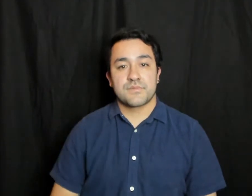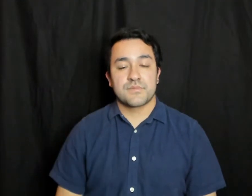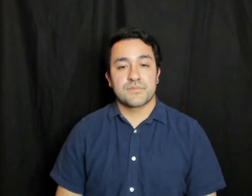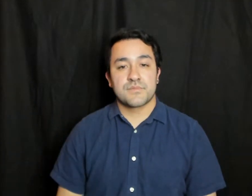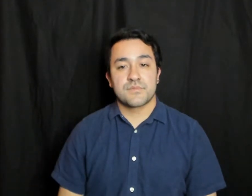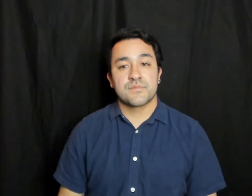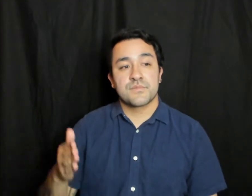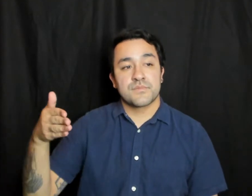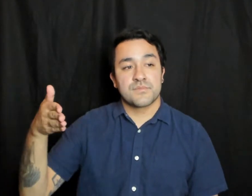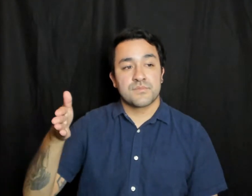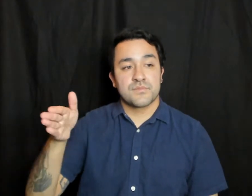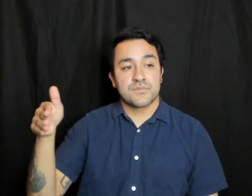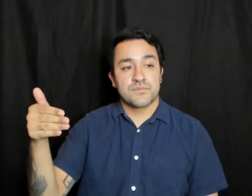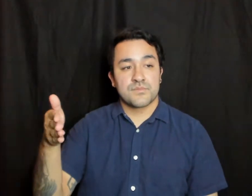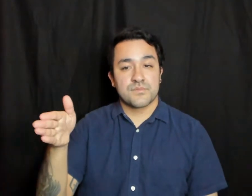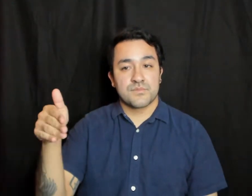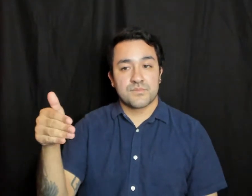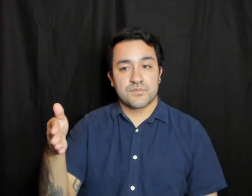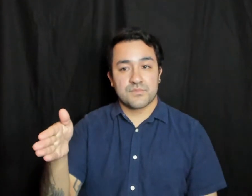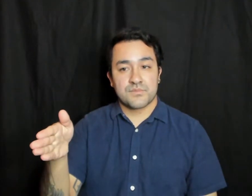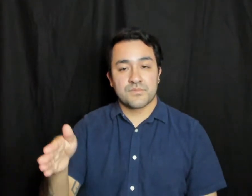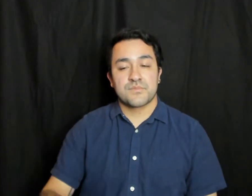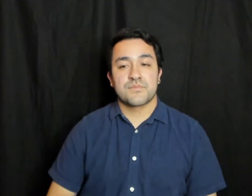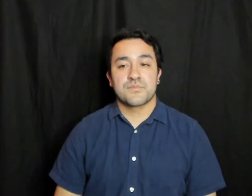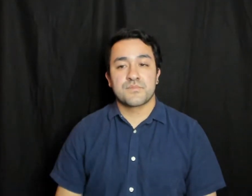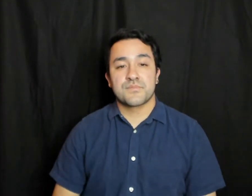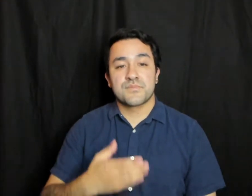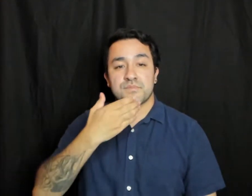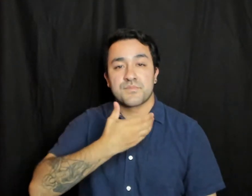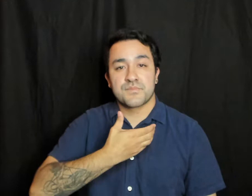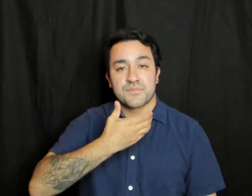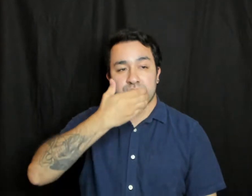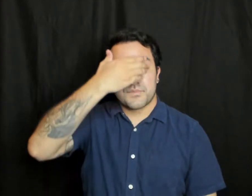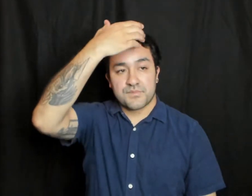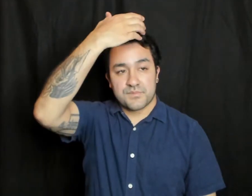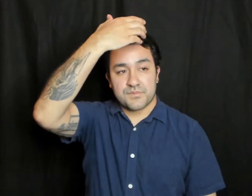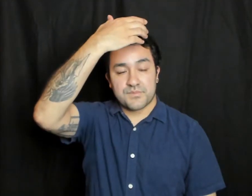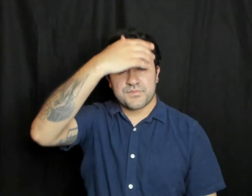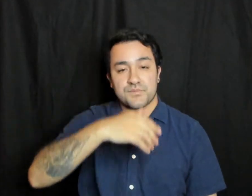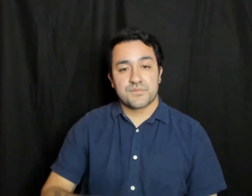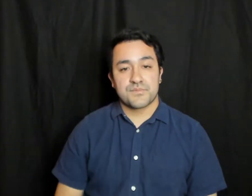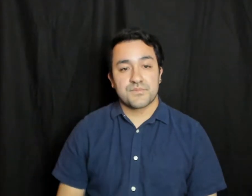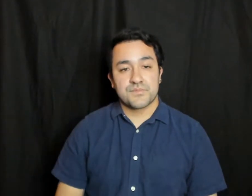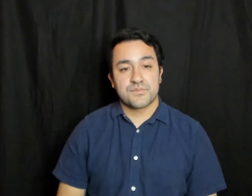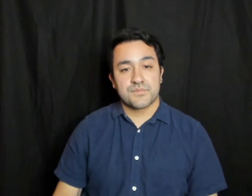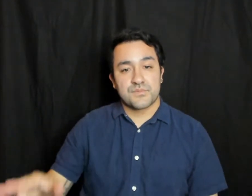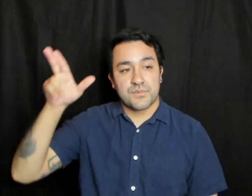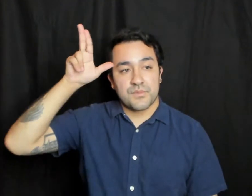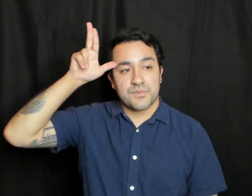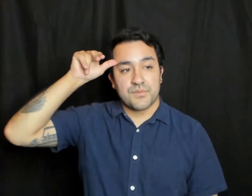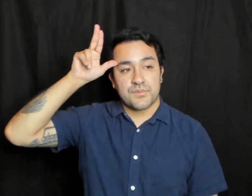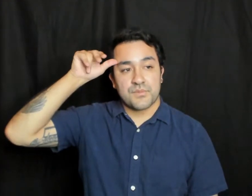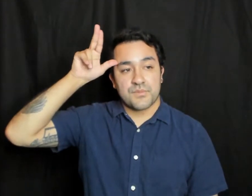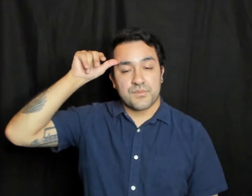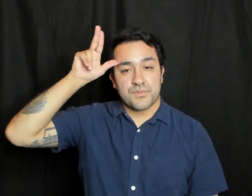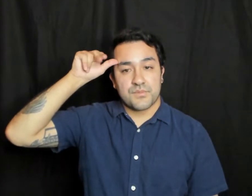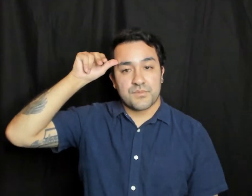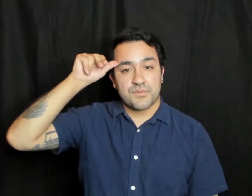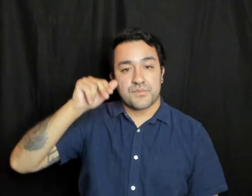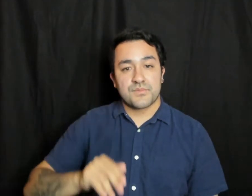FISH GIRAFFE HORSE